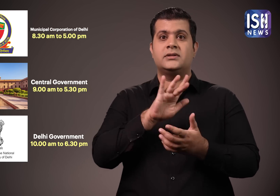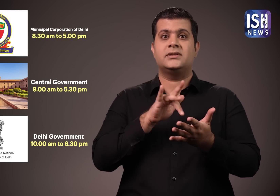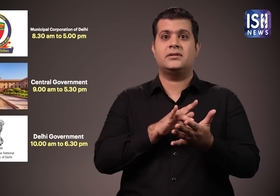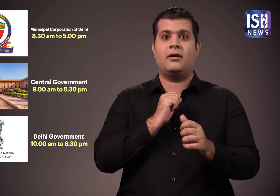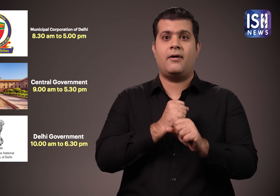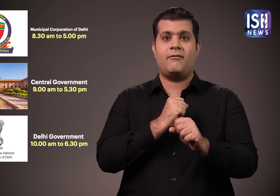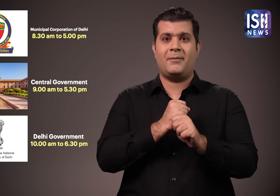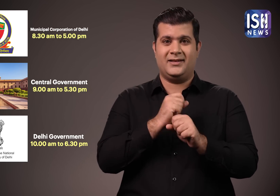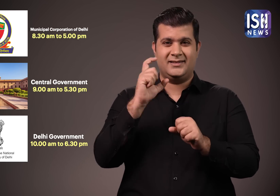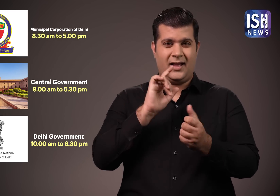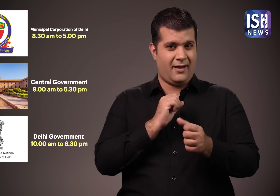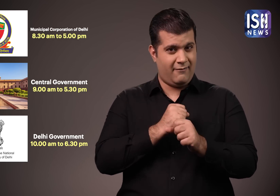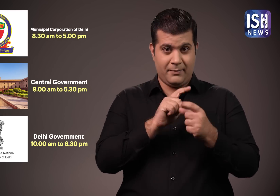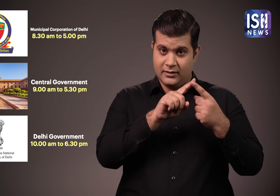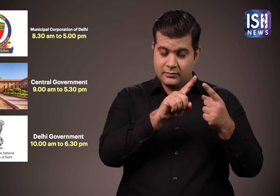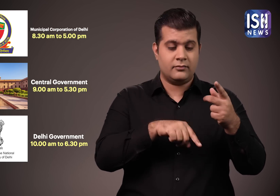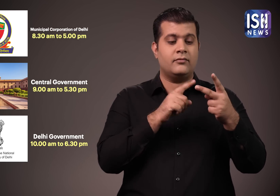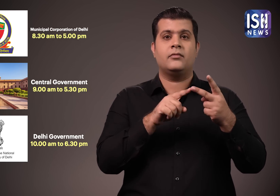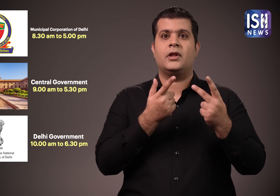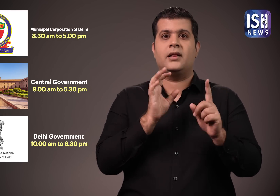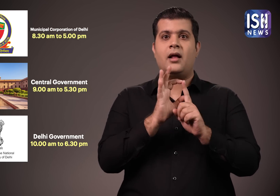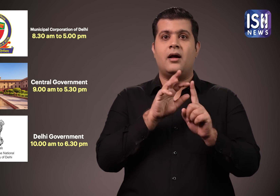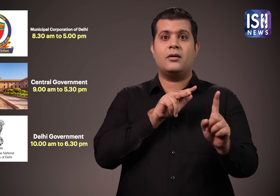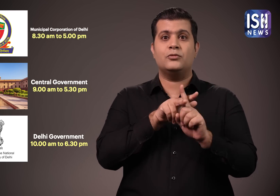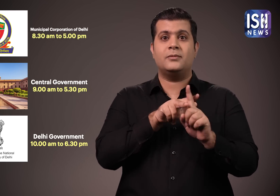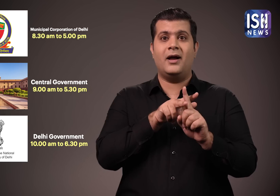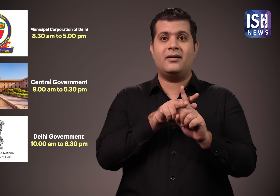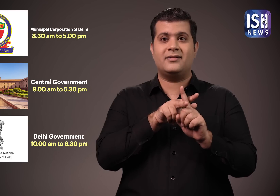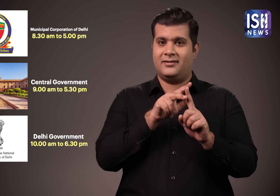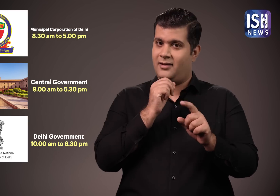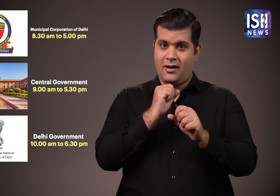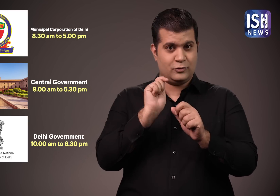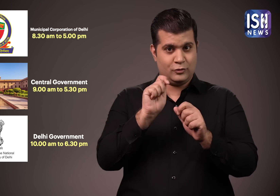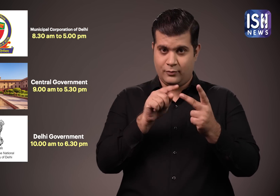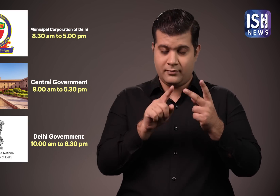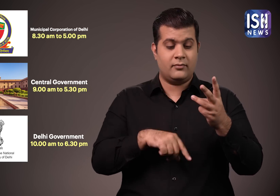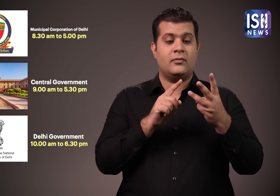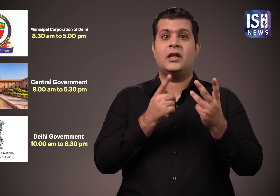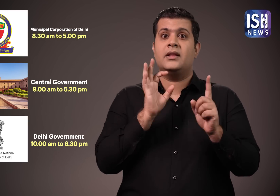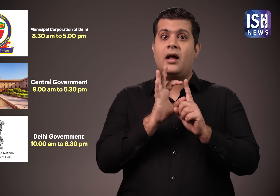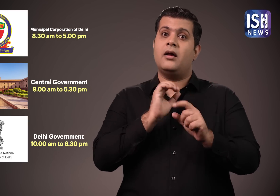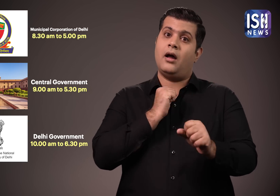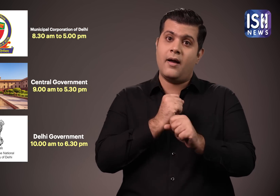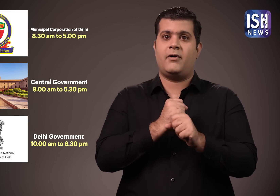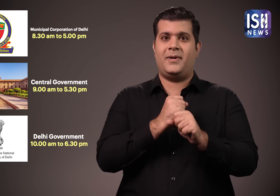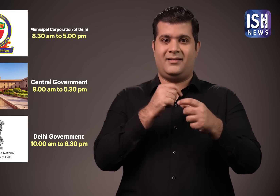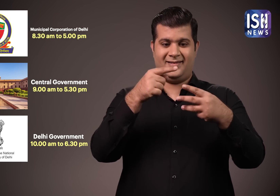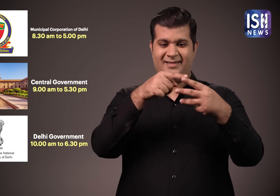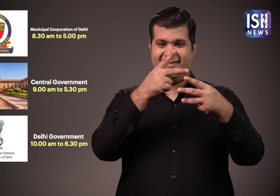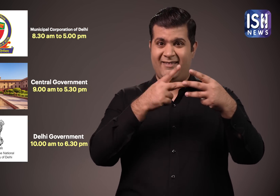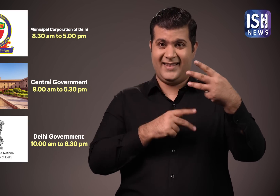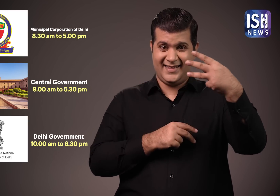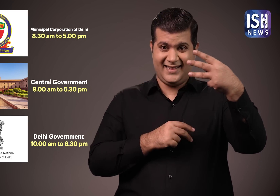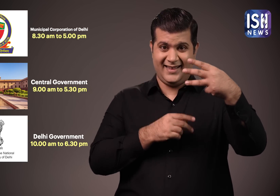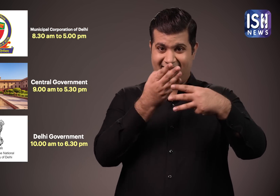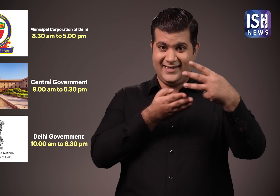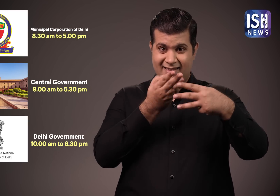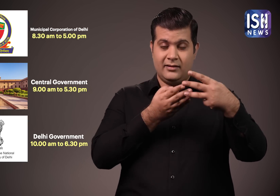i.e. Central Government offices, Municipal Corporation of Delhi (MCD) offices and Delhi Government offices.